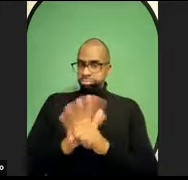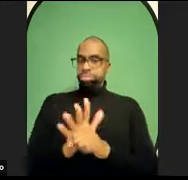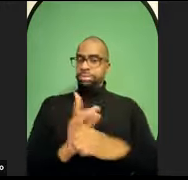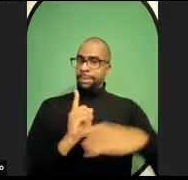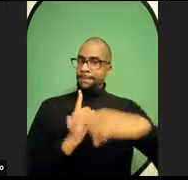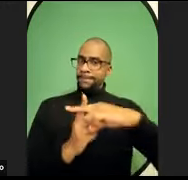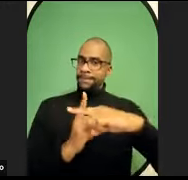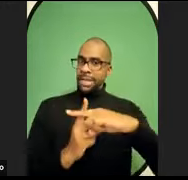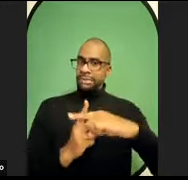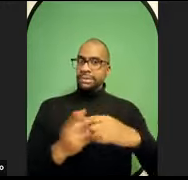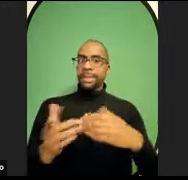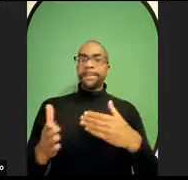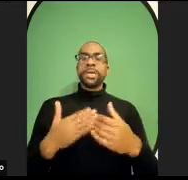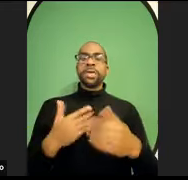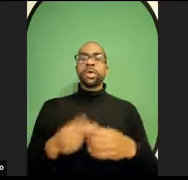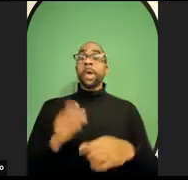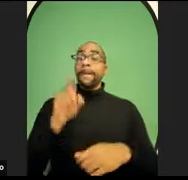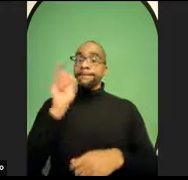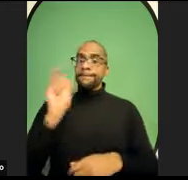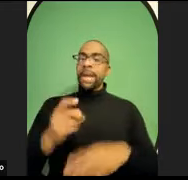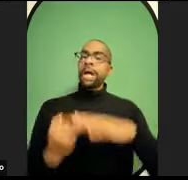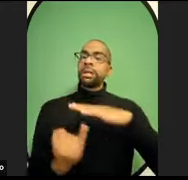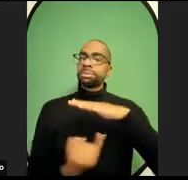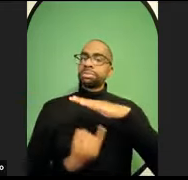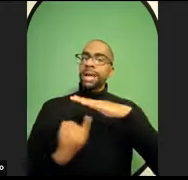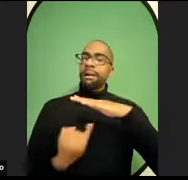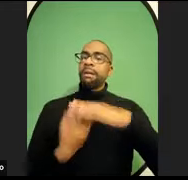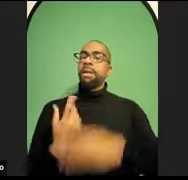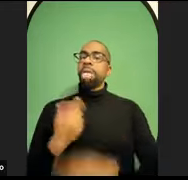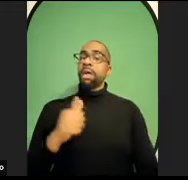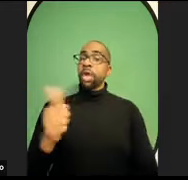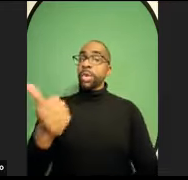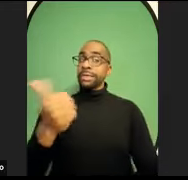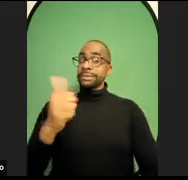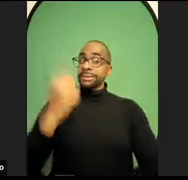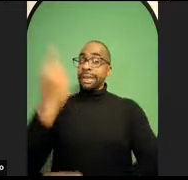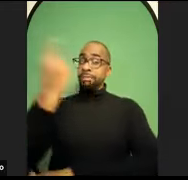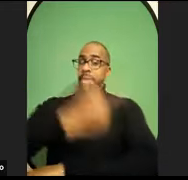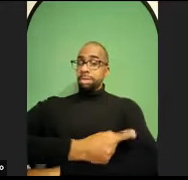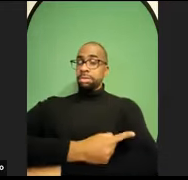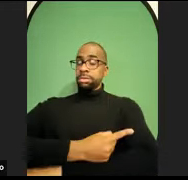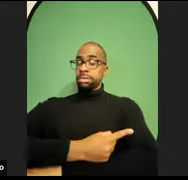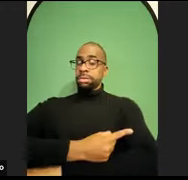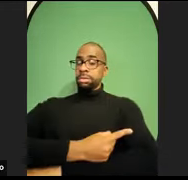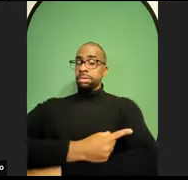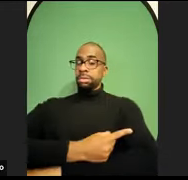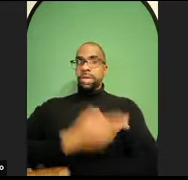Cobra 19. , regardless of vaccines status , regardless of vaccines status, but Child must quarantine for at least 10 days.